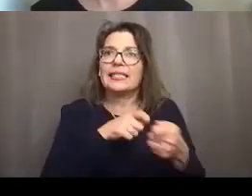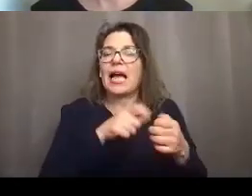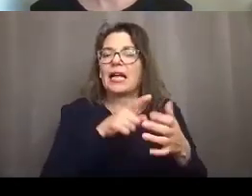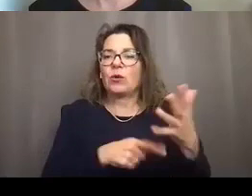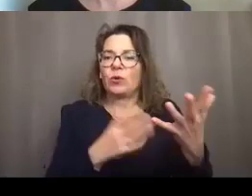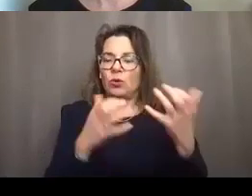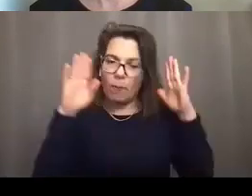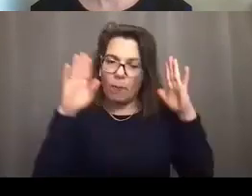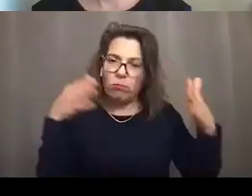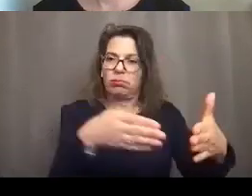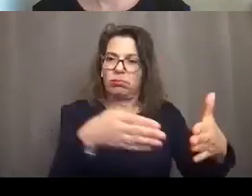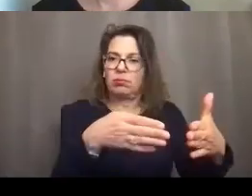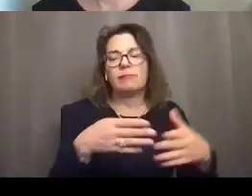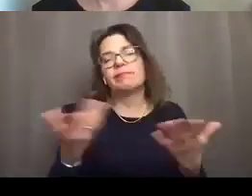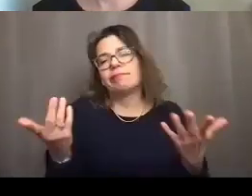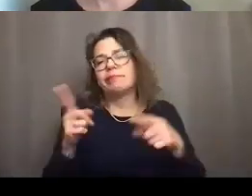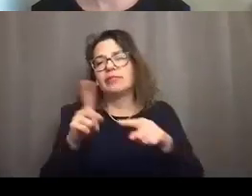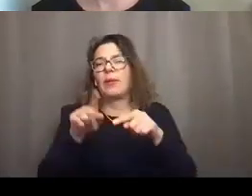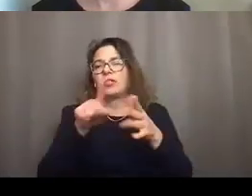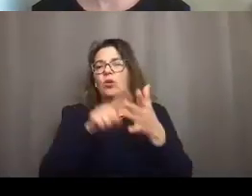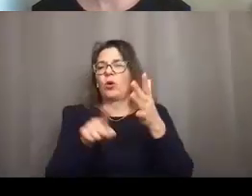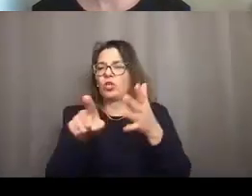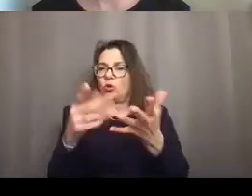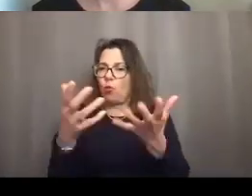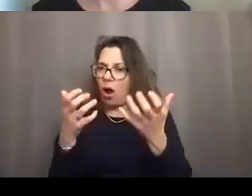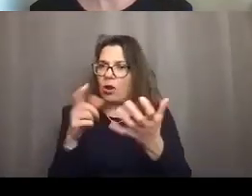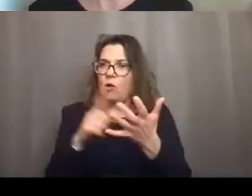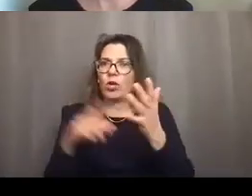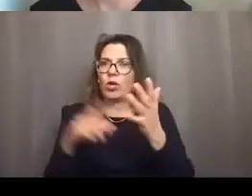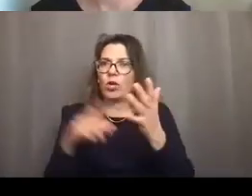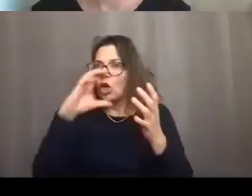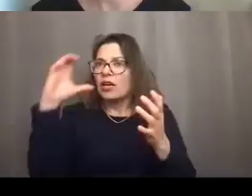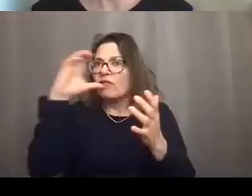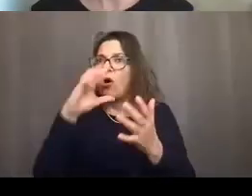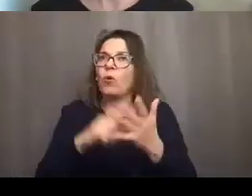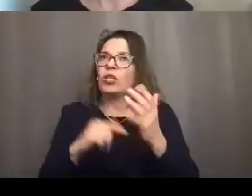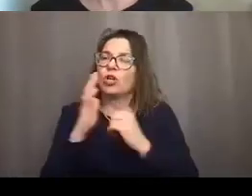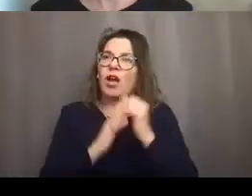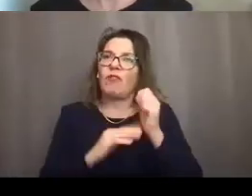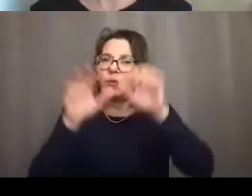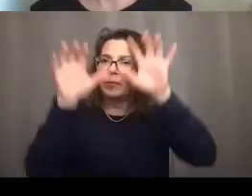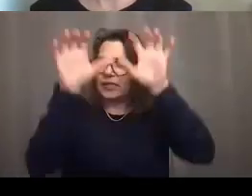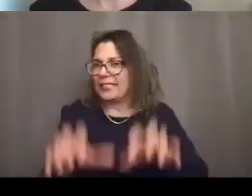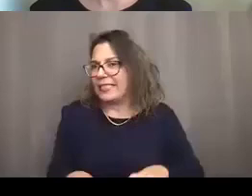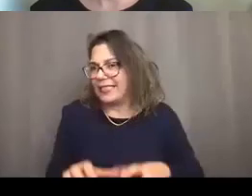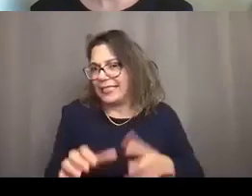So it really depends on what you're looking for and your comfortability with things if you're not ...